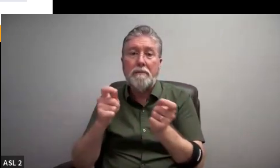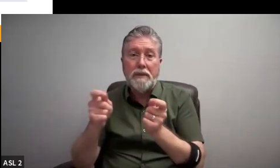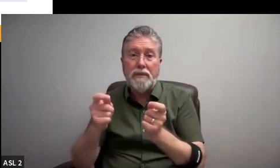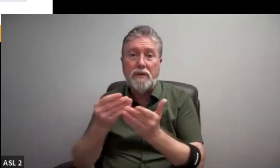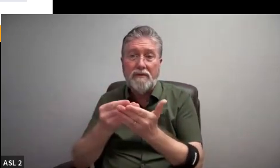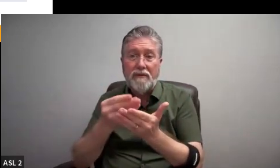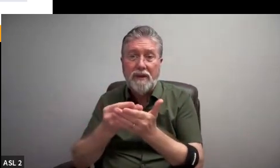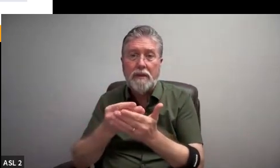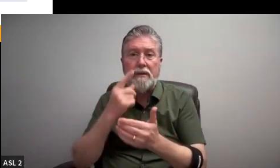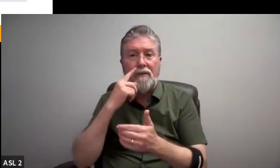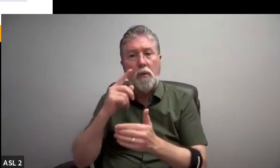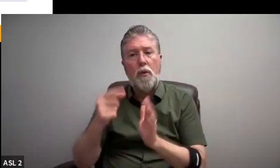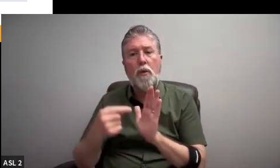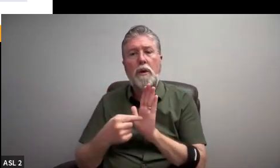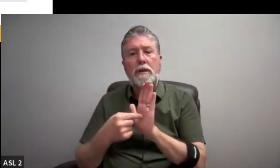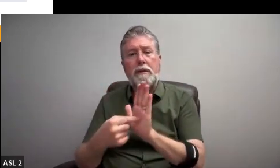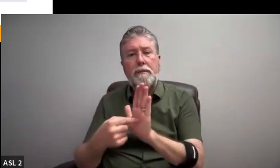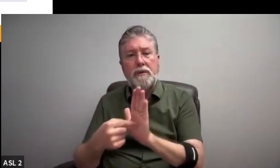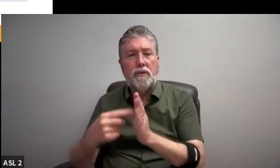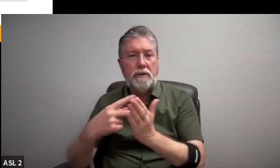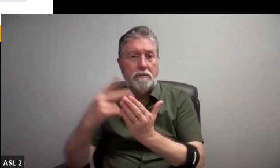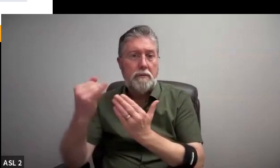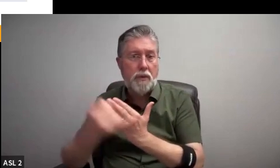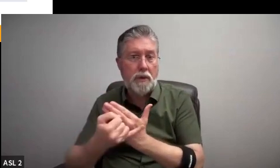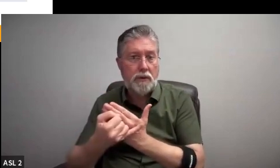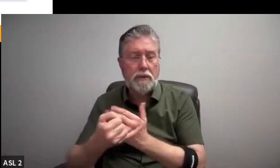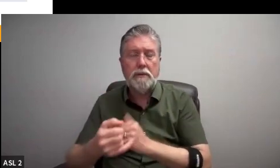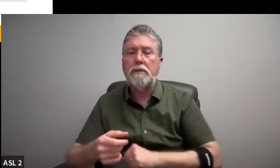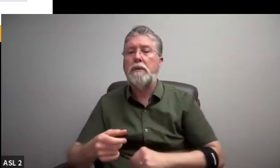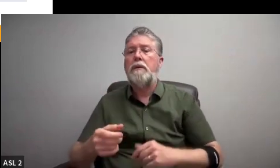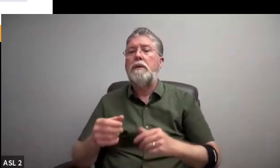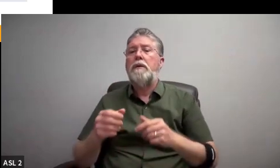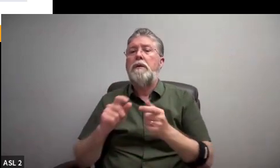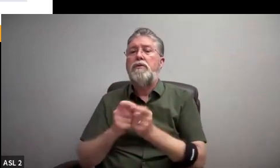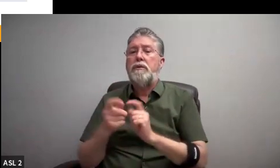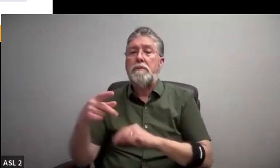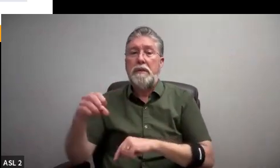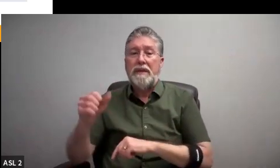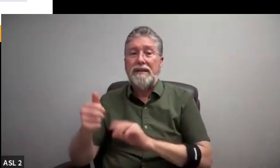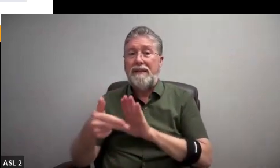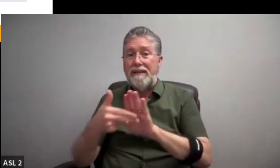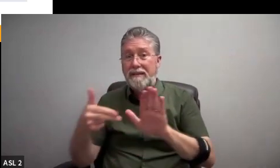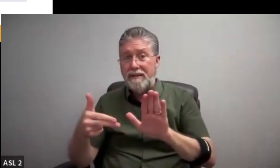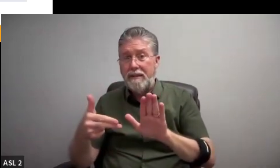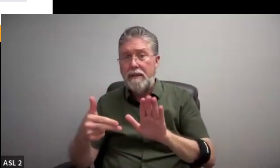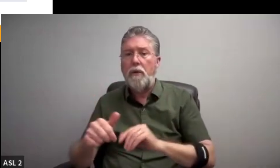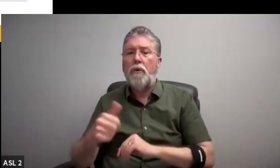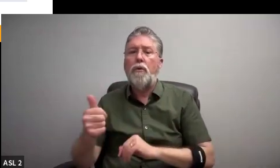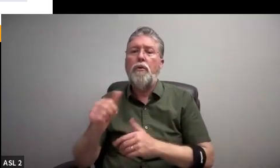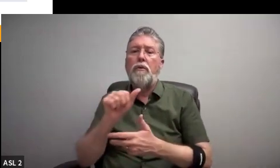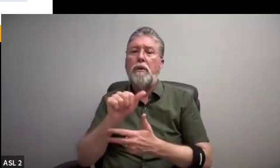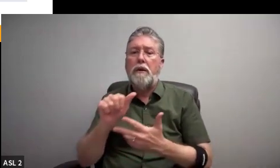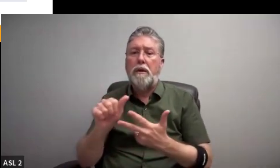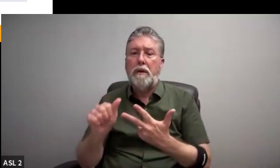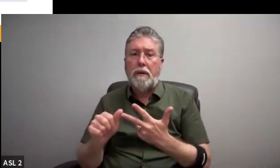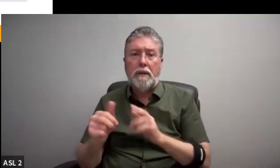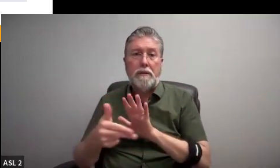funds for demonstration projects; a change in a PSA designation or a AAA designation;